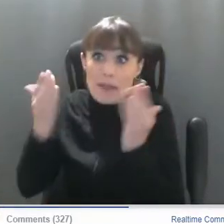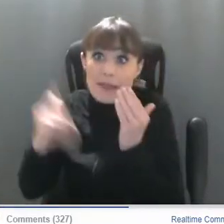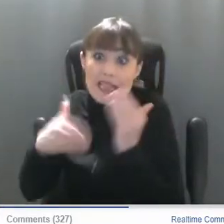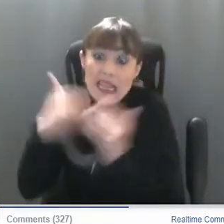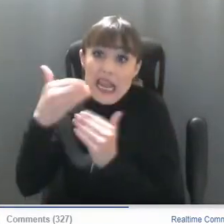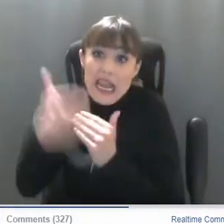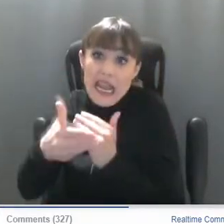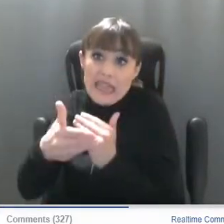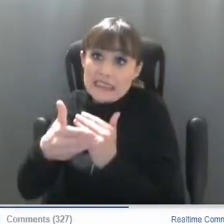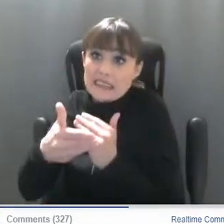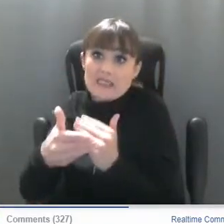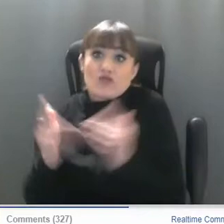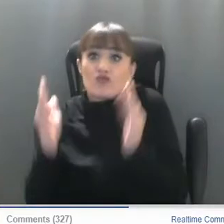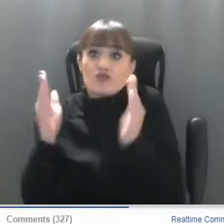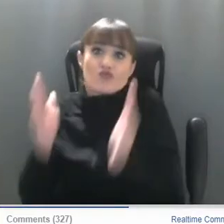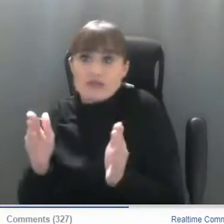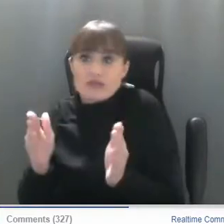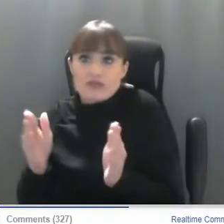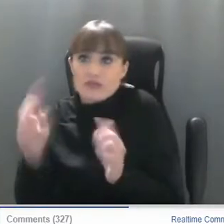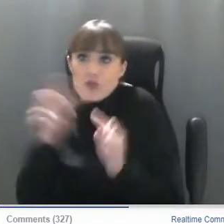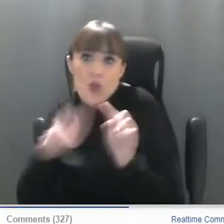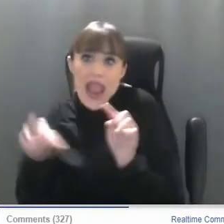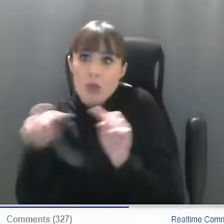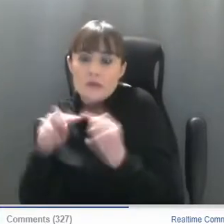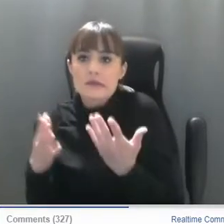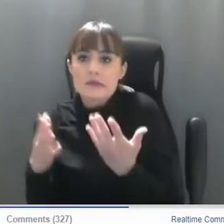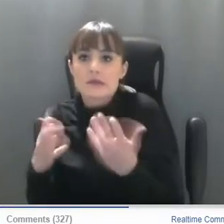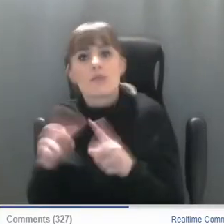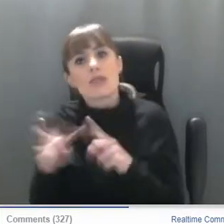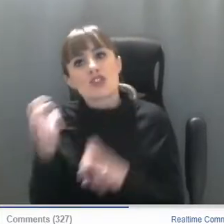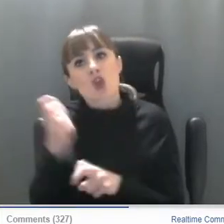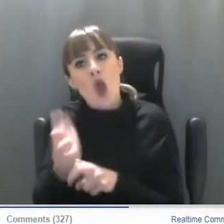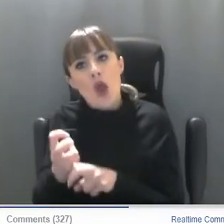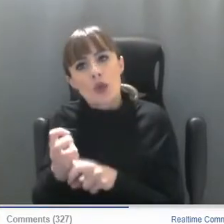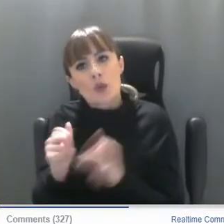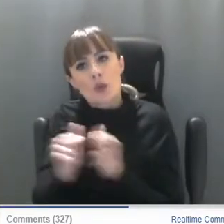it's hard to do the distancing, and then it's also difficult to make sure it's